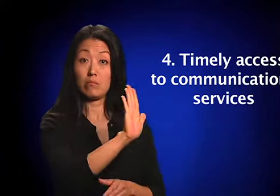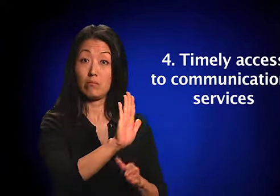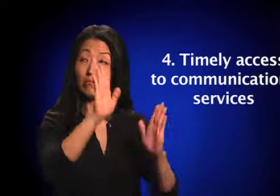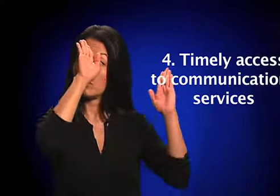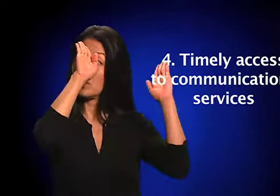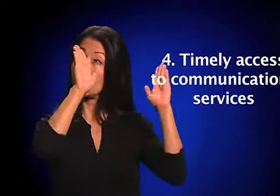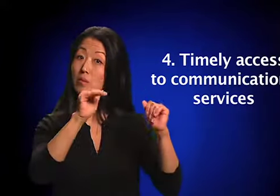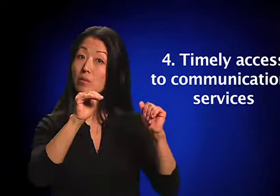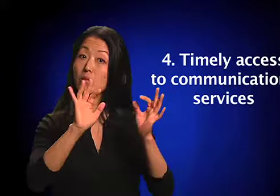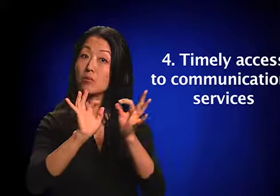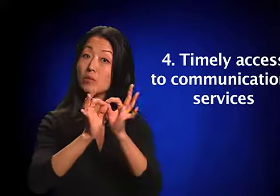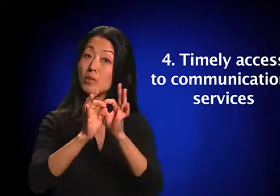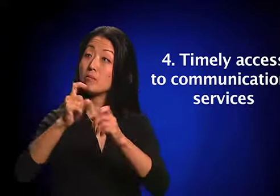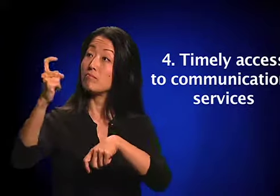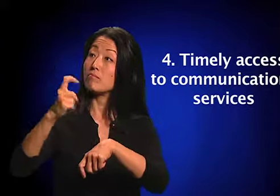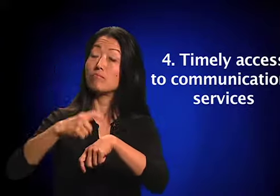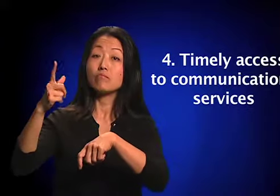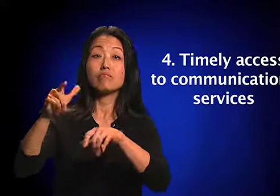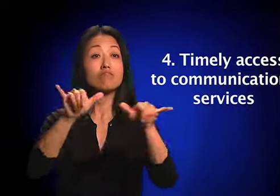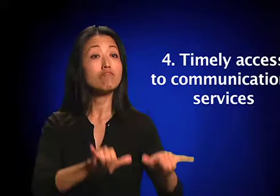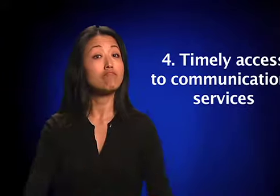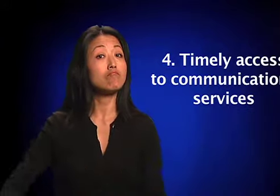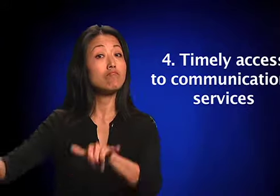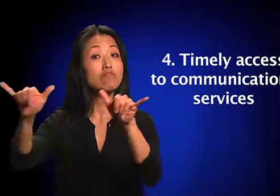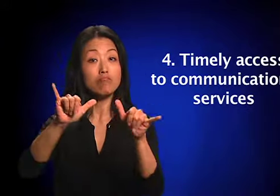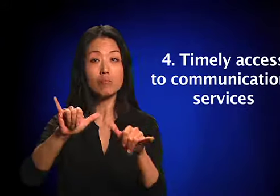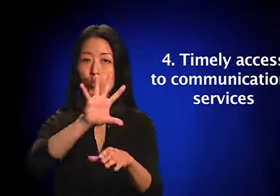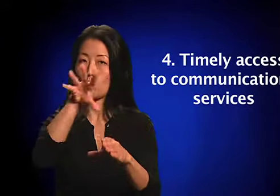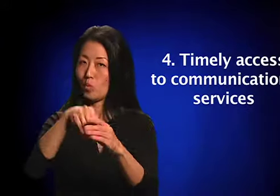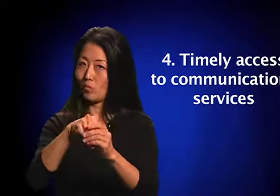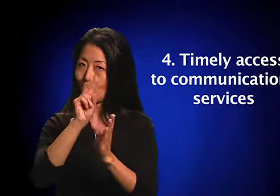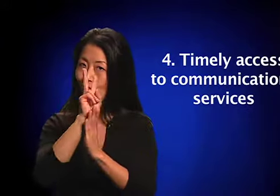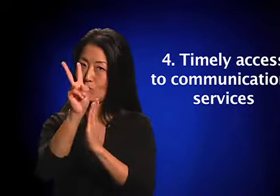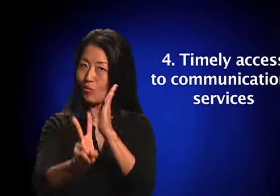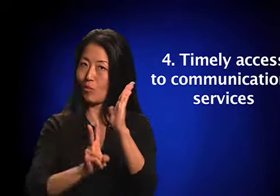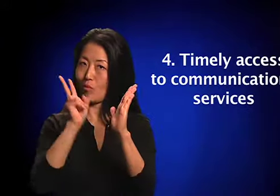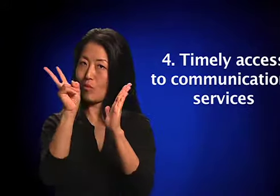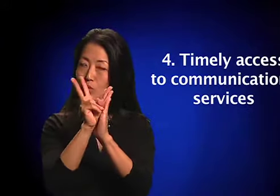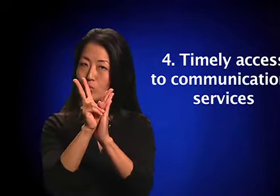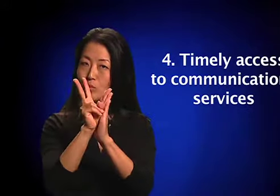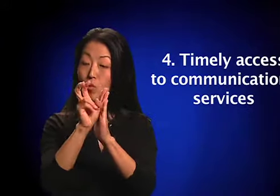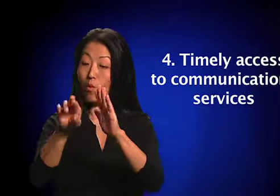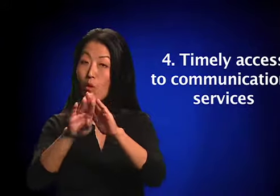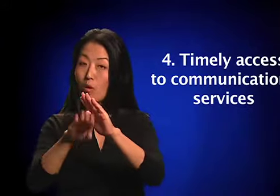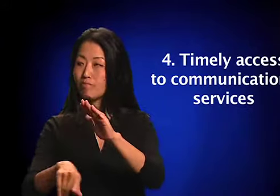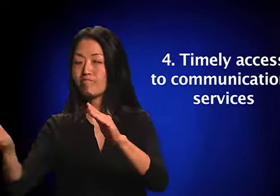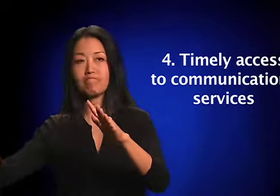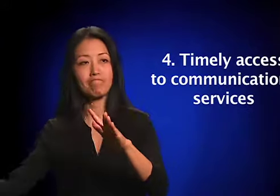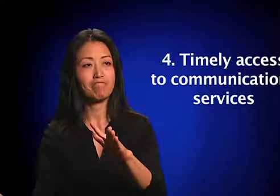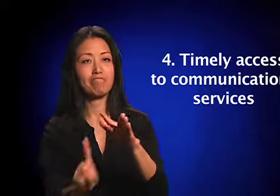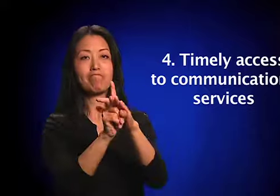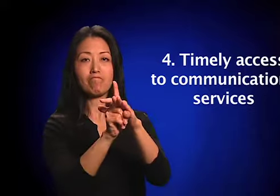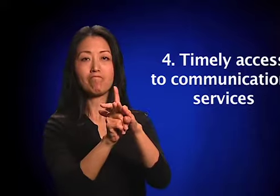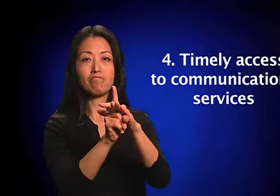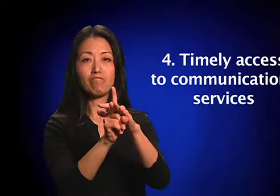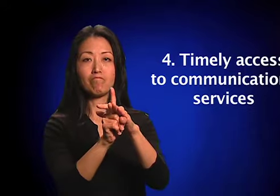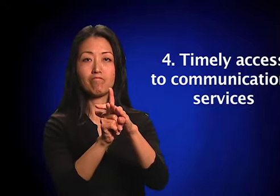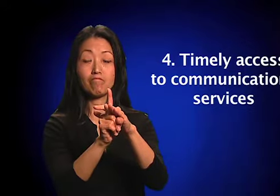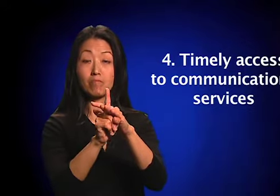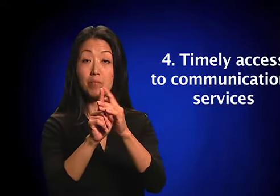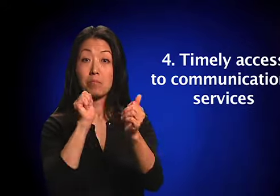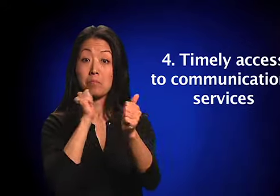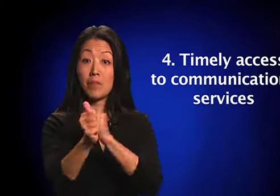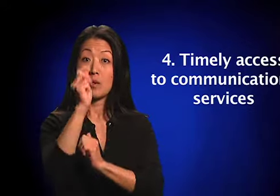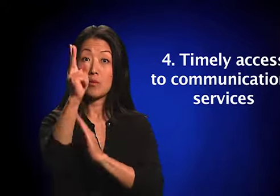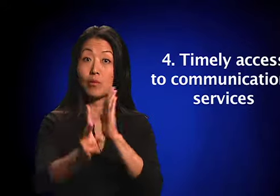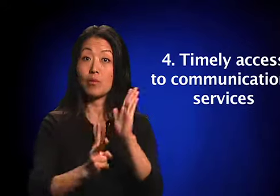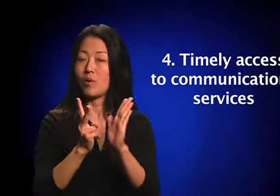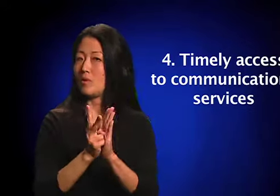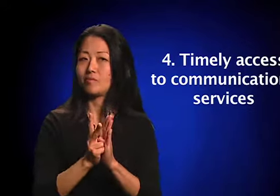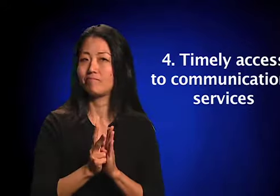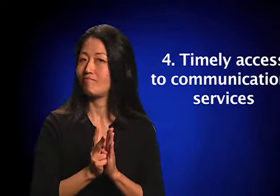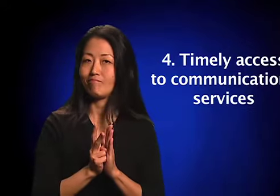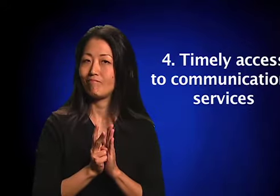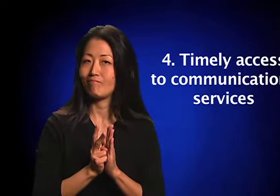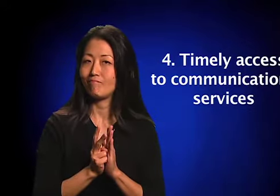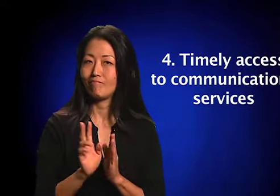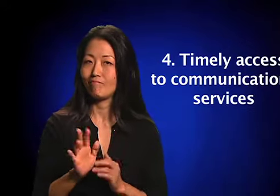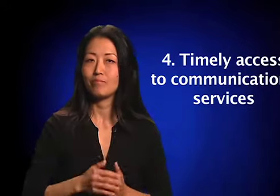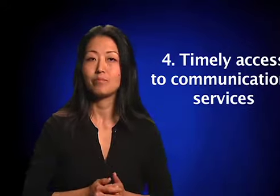that an interpreter should arrive within two hours or less.